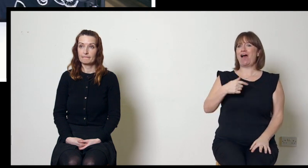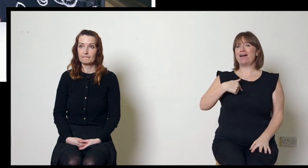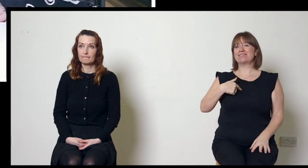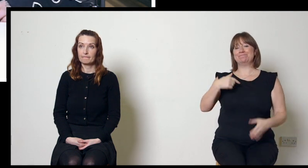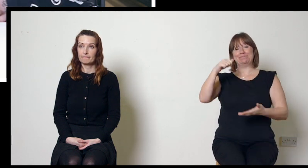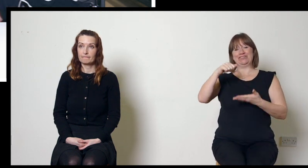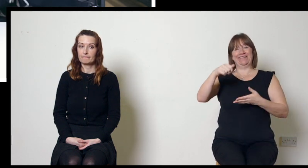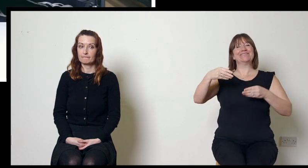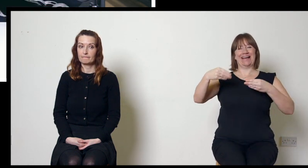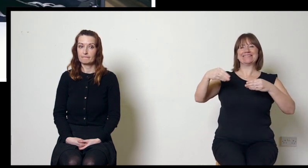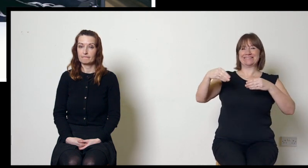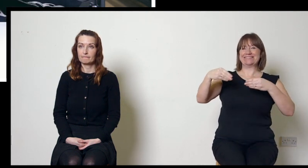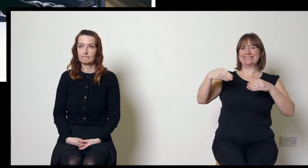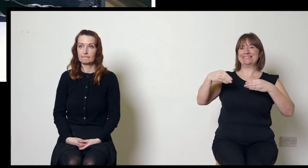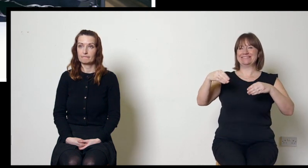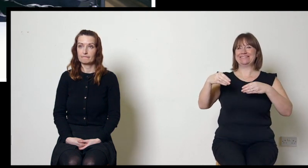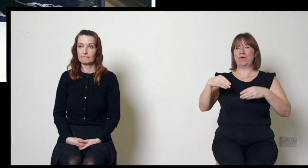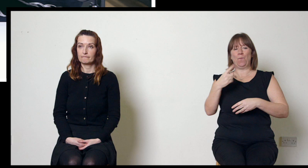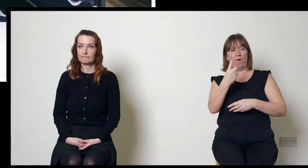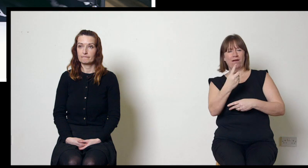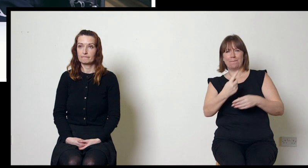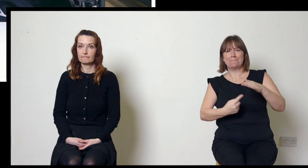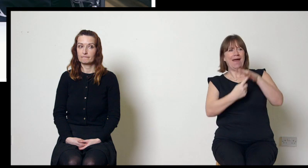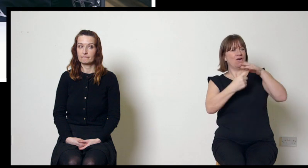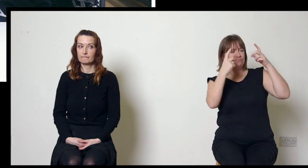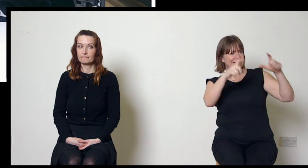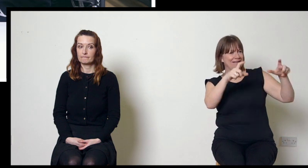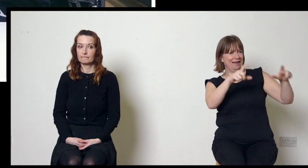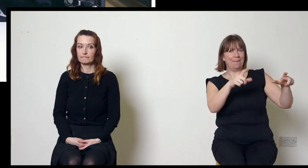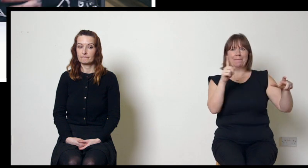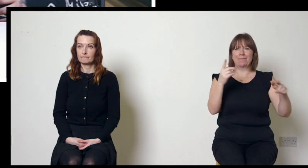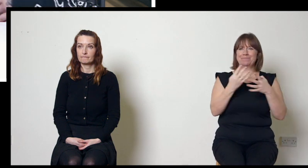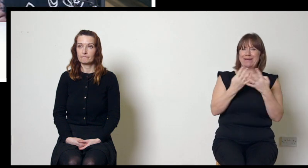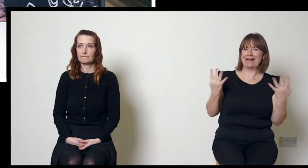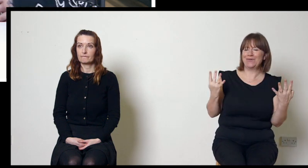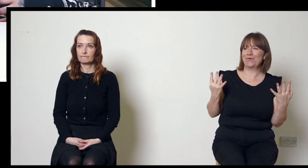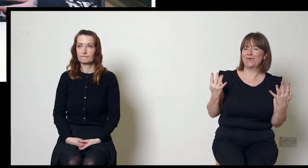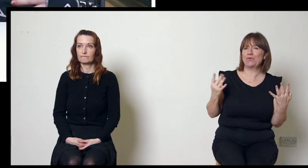because we put one main residency out there. But the panel… so Sonny had applied for the main residency